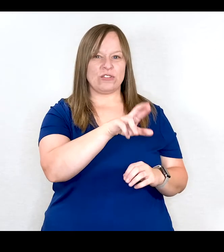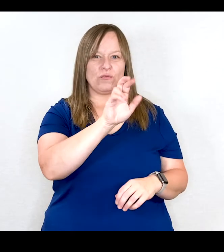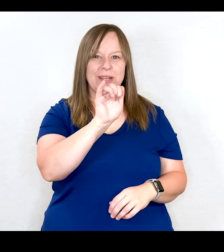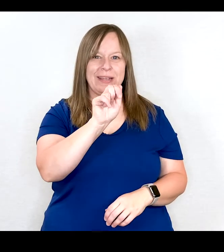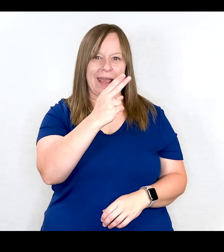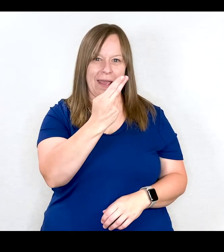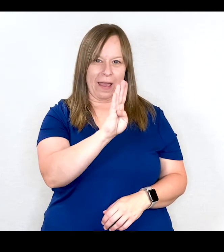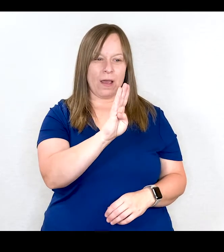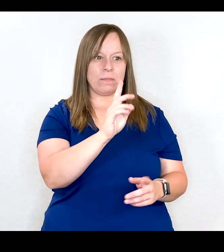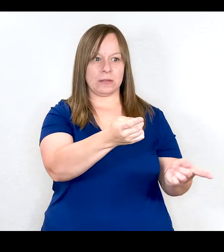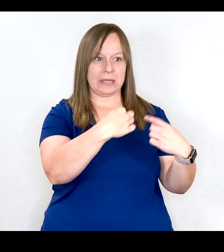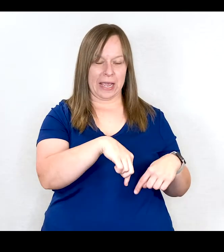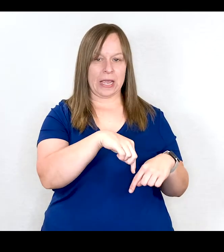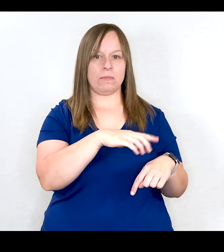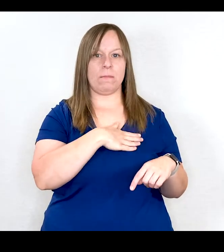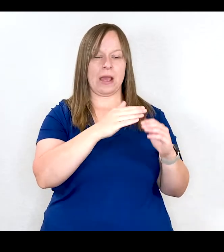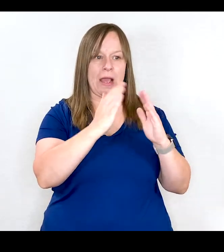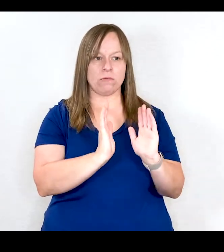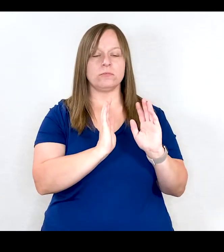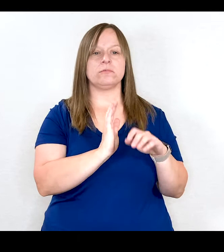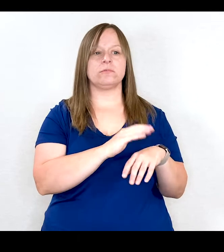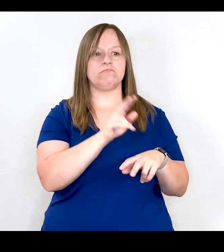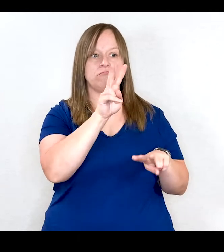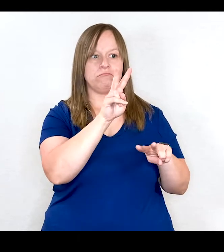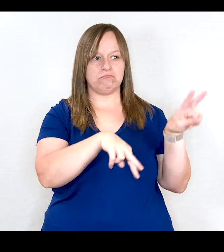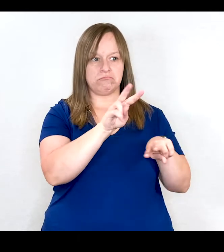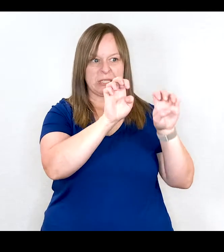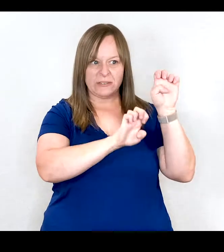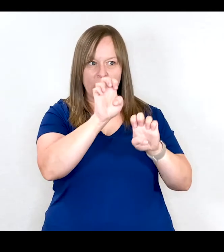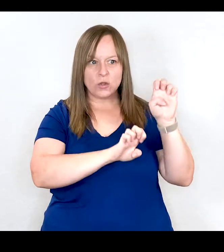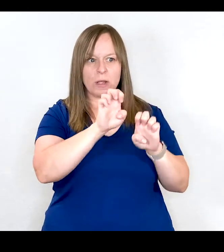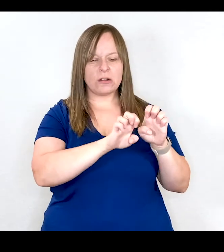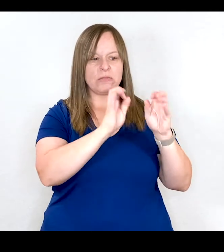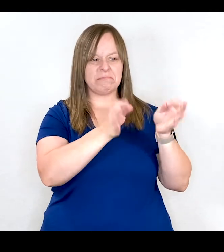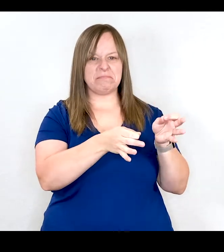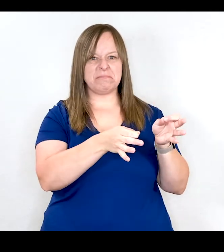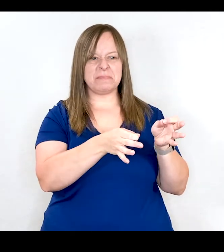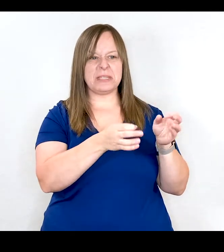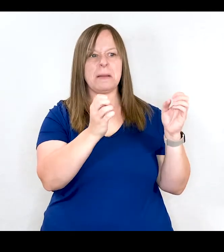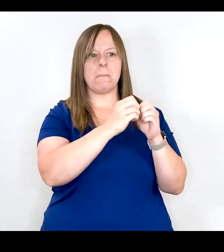Rochester Rehab came to my house in August to do the evaluation. And it was deemed that I would need